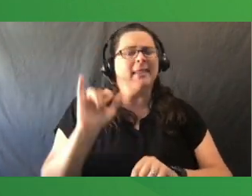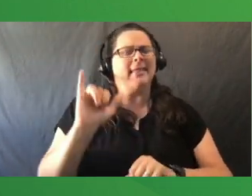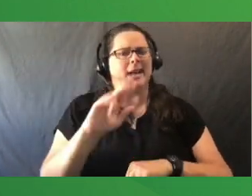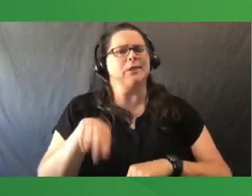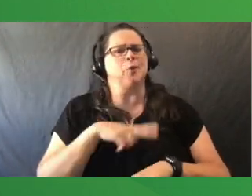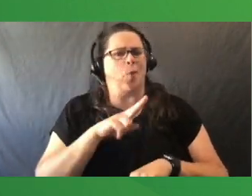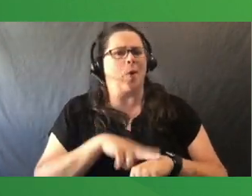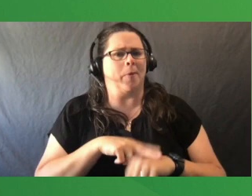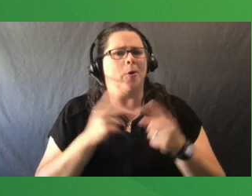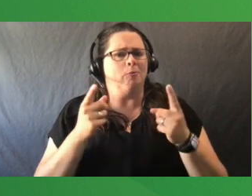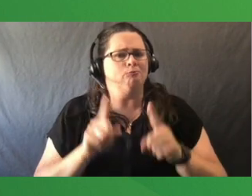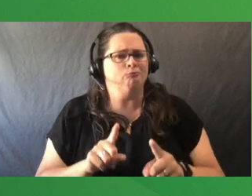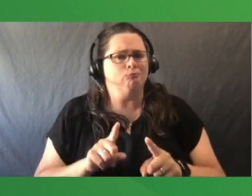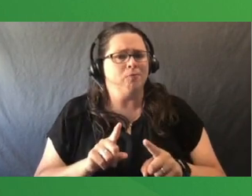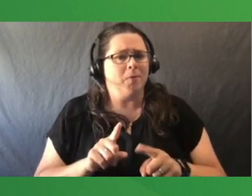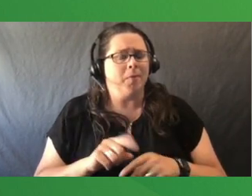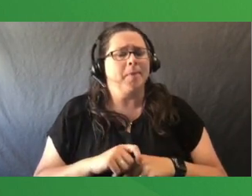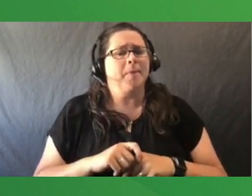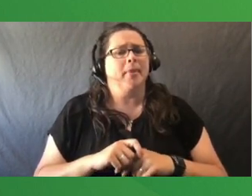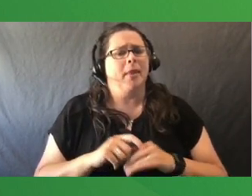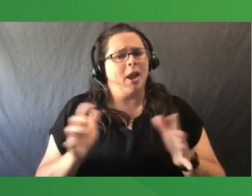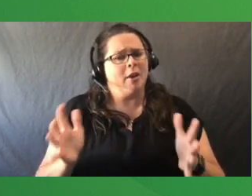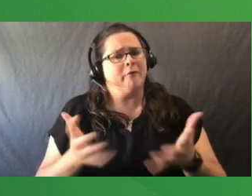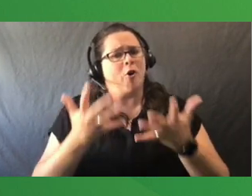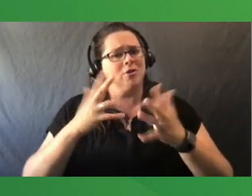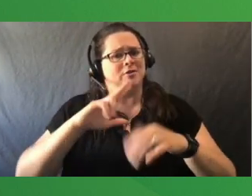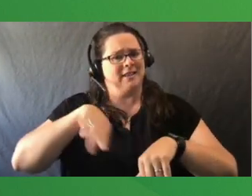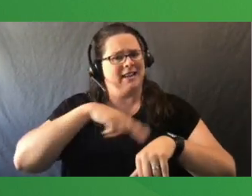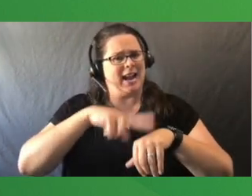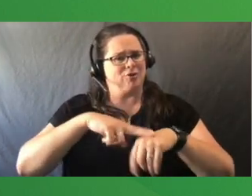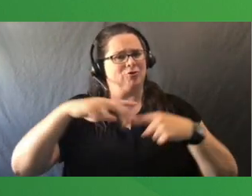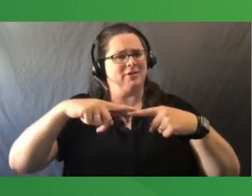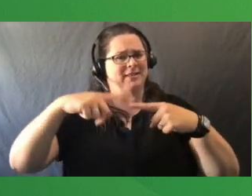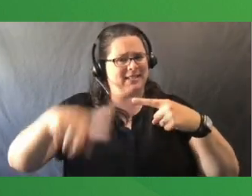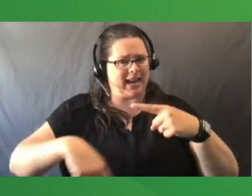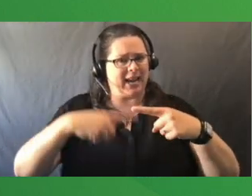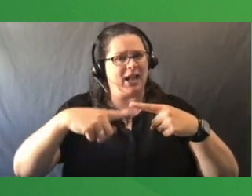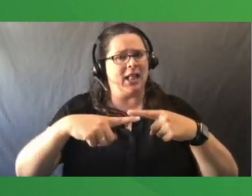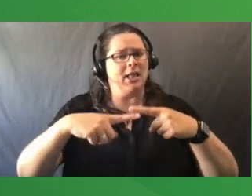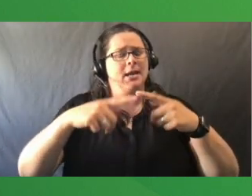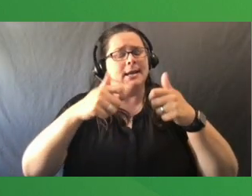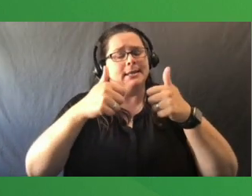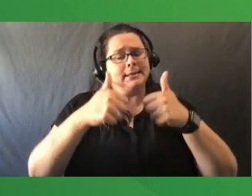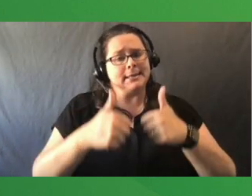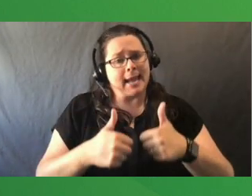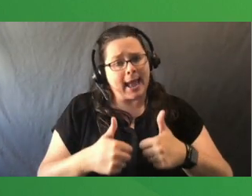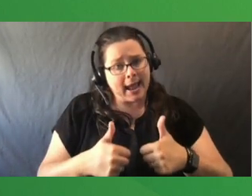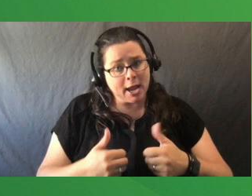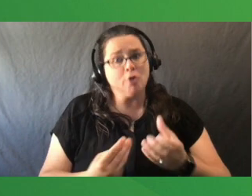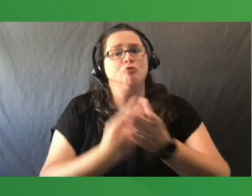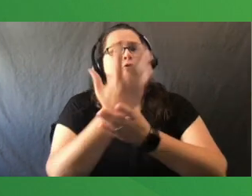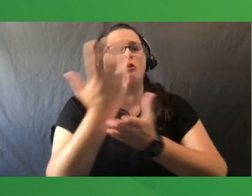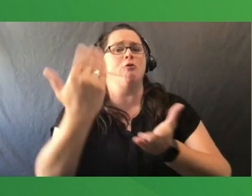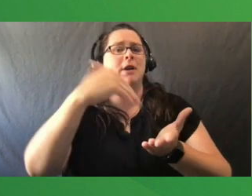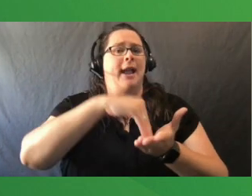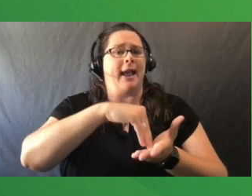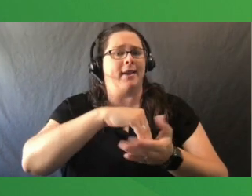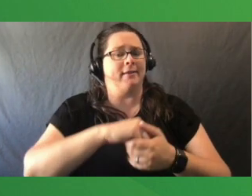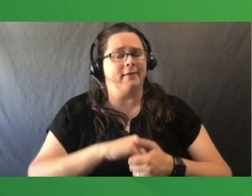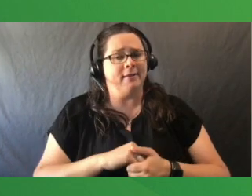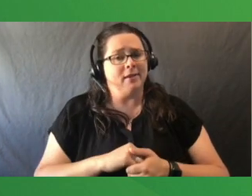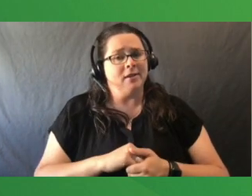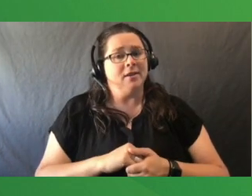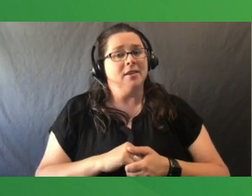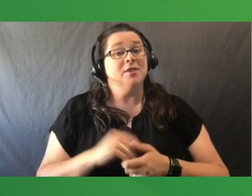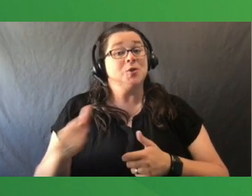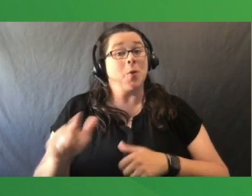They foster the natural cycle of decay and regrowth, so they set intentional fires to